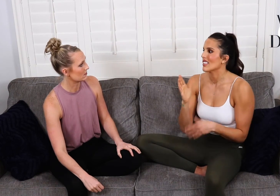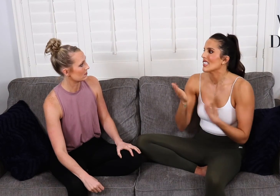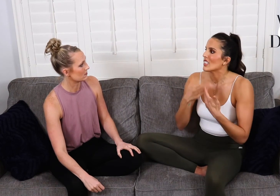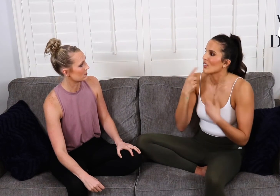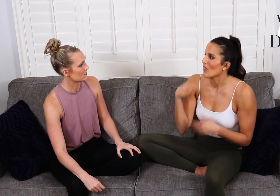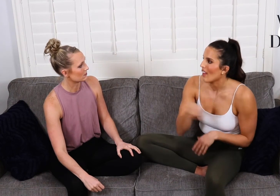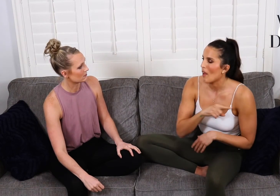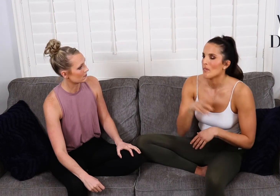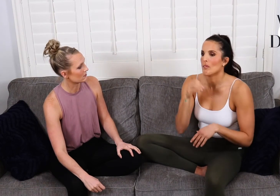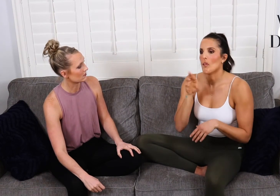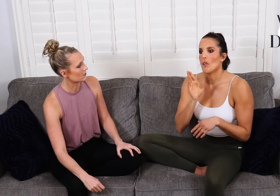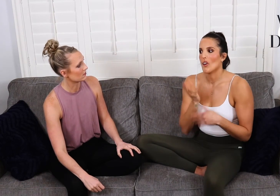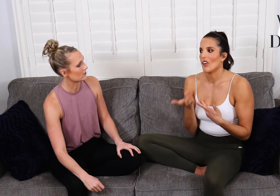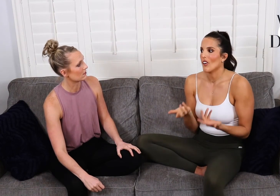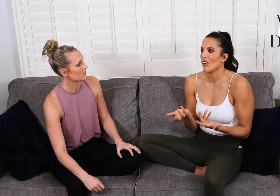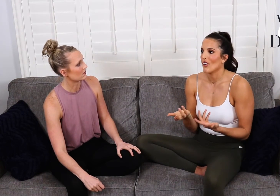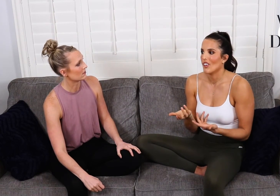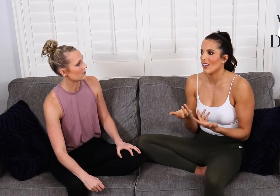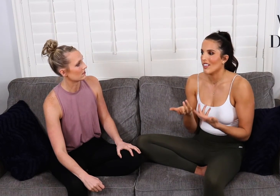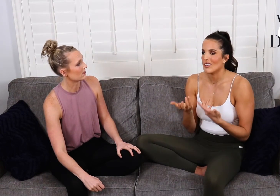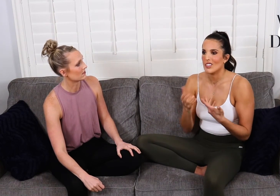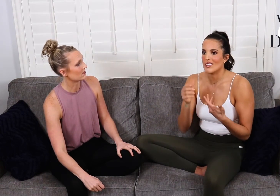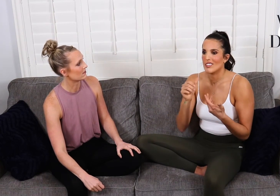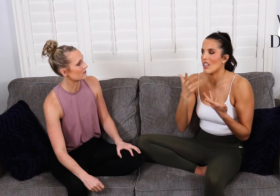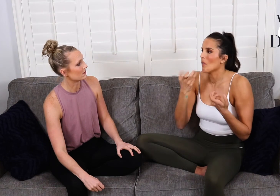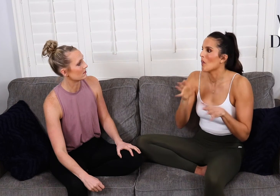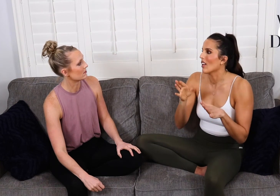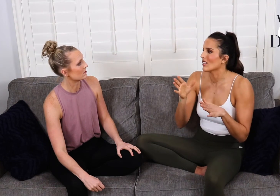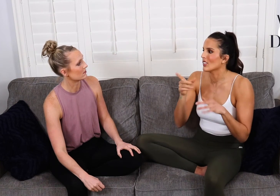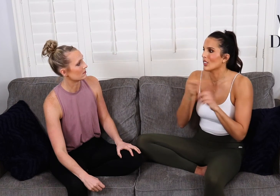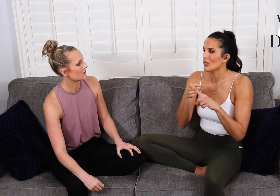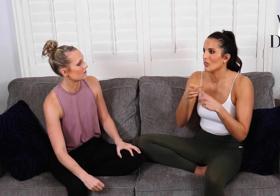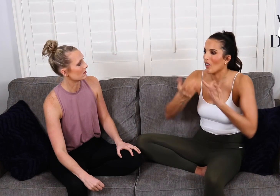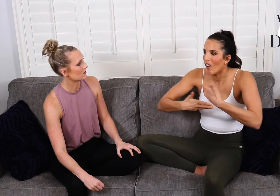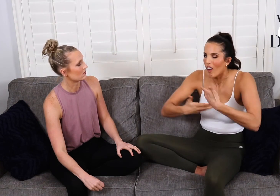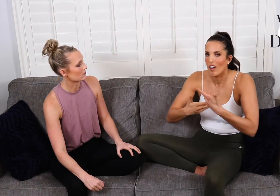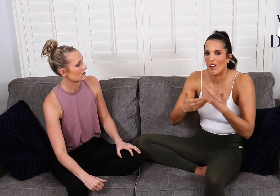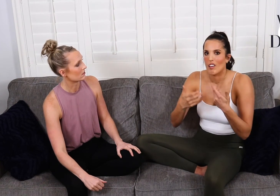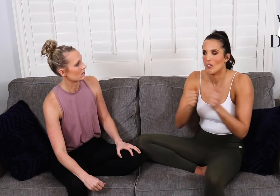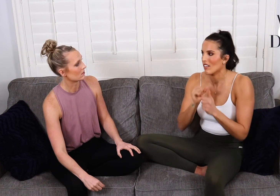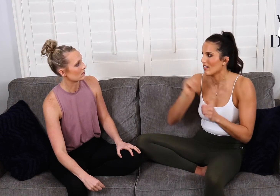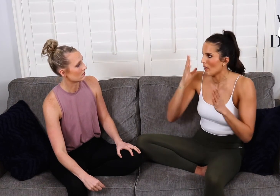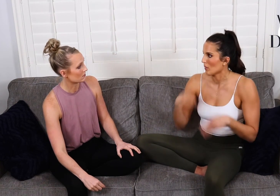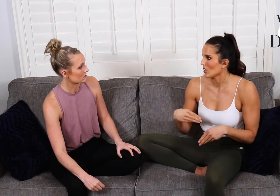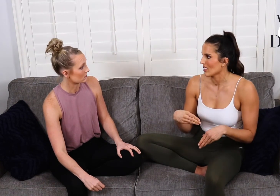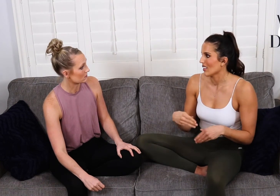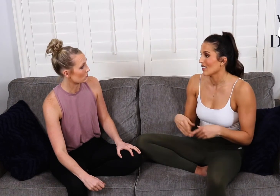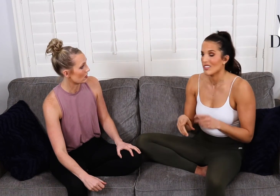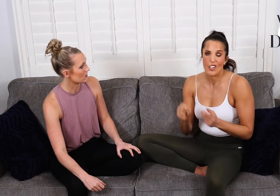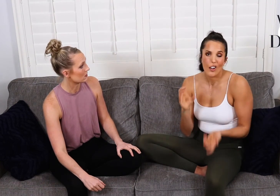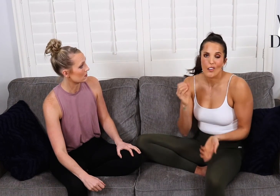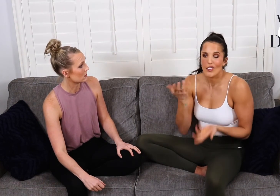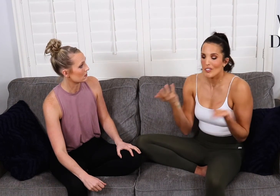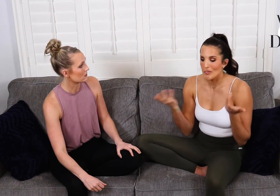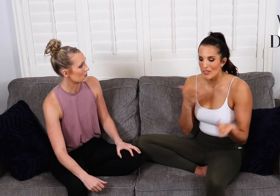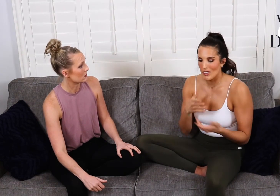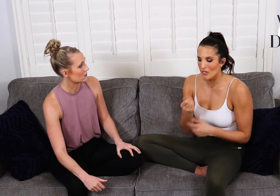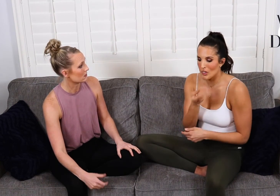for that deaf role because it's maybe easier for them or they don't want to take that extra effort to communicate with a Deaf actor. So...